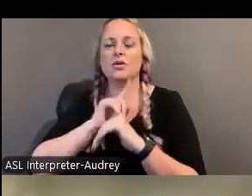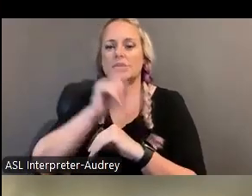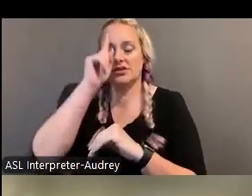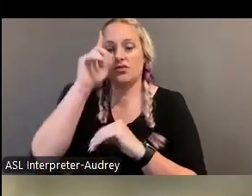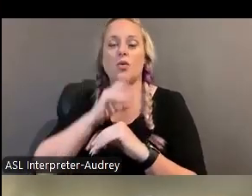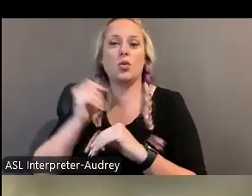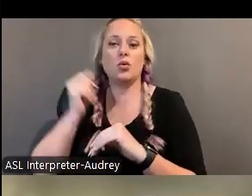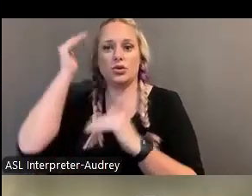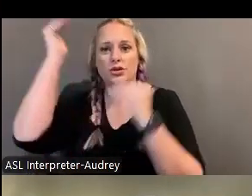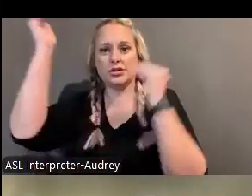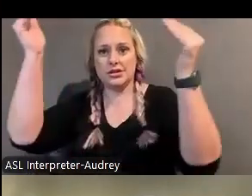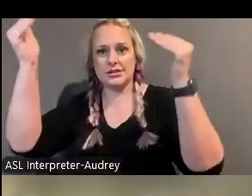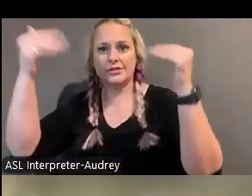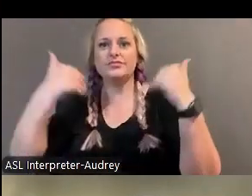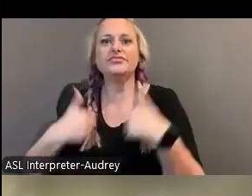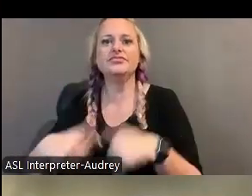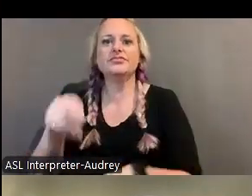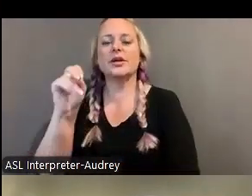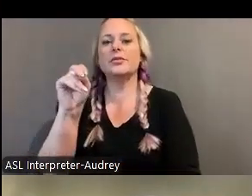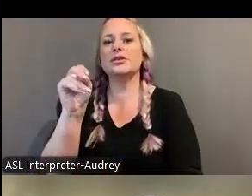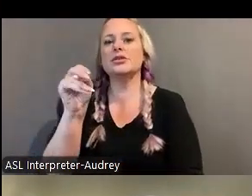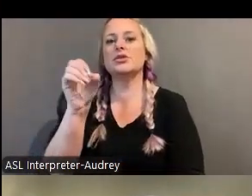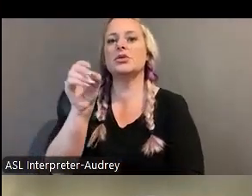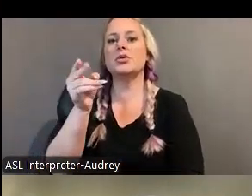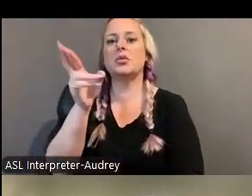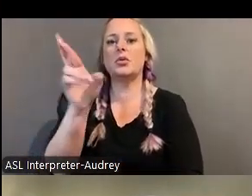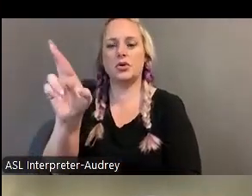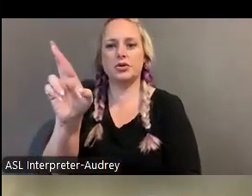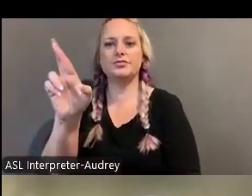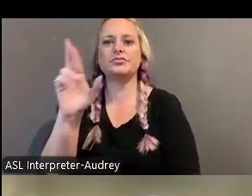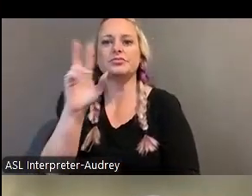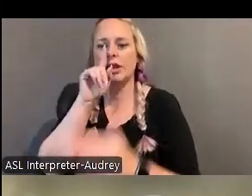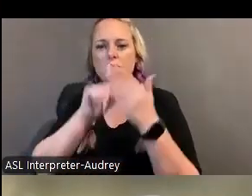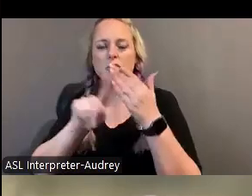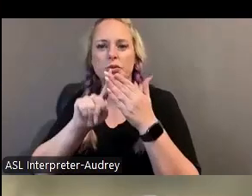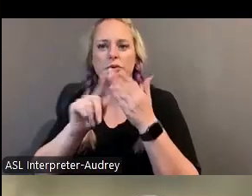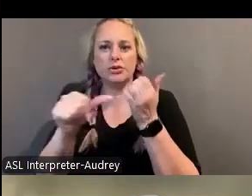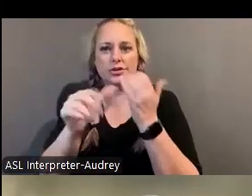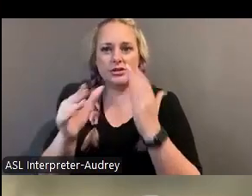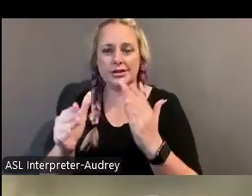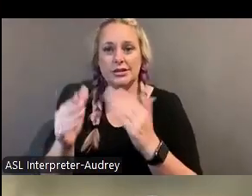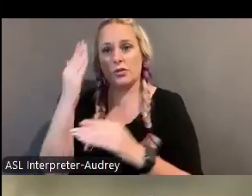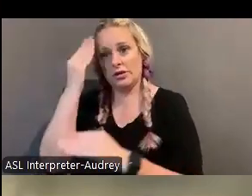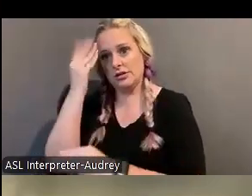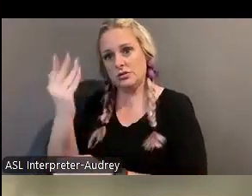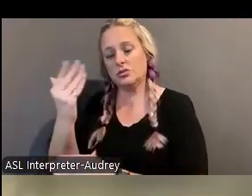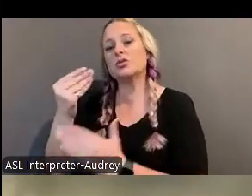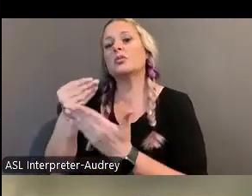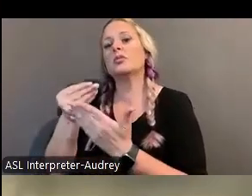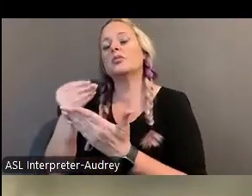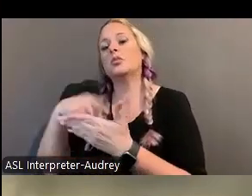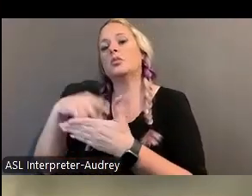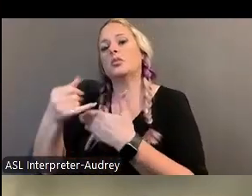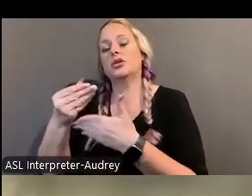with Bruyère, and I just want to acknowledge that this project was funded by AgeWell. Yeah,